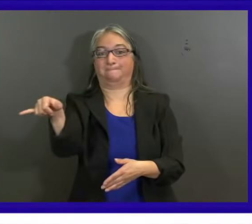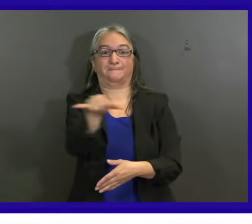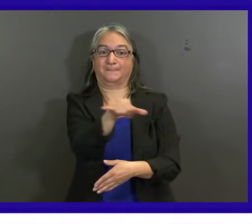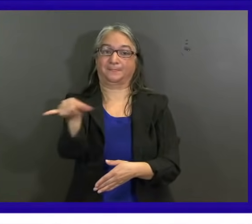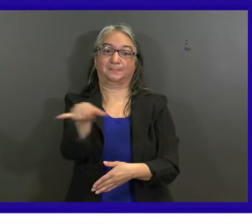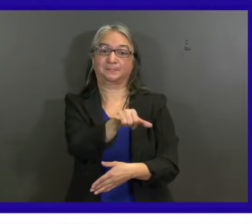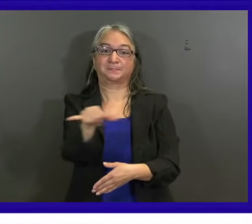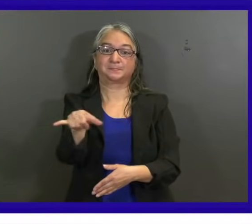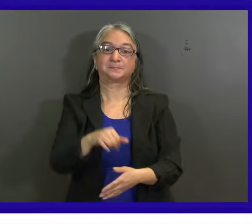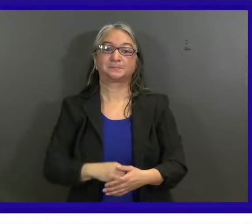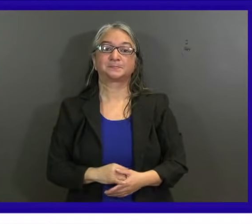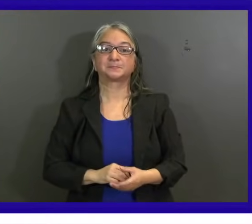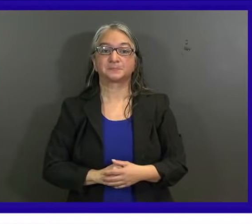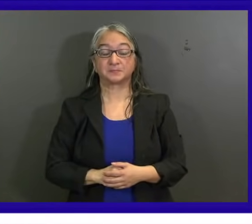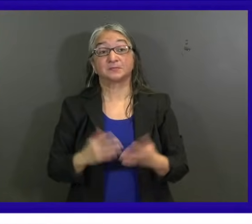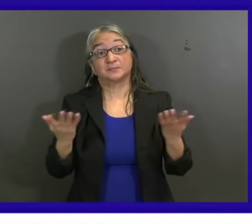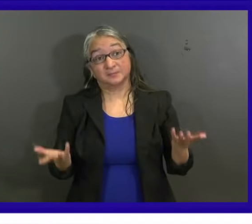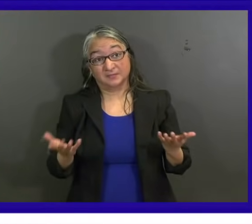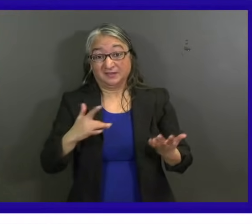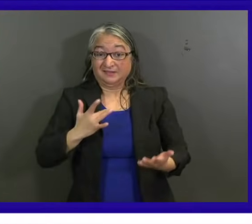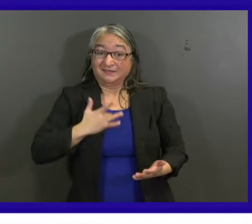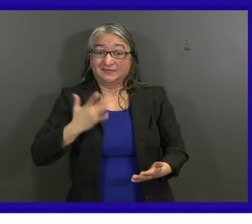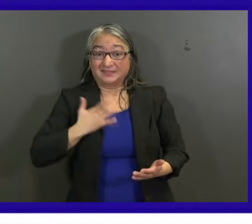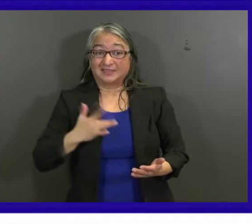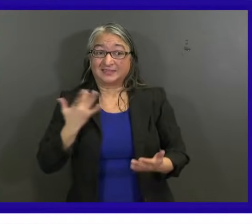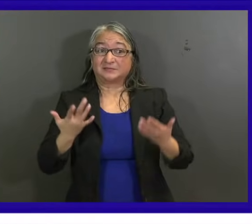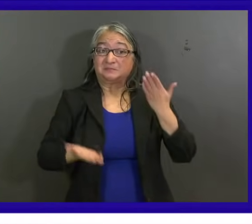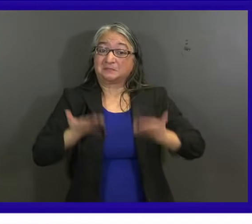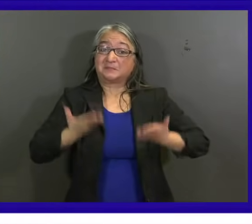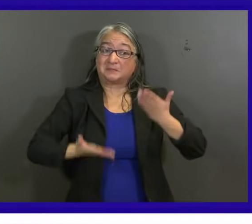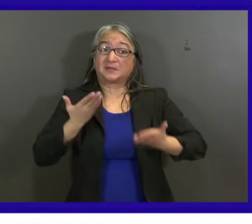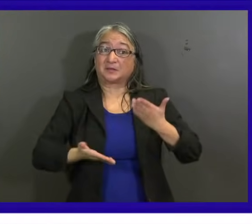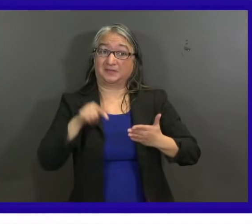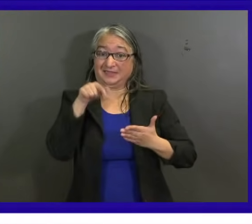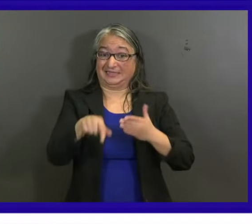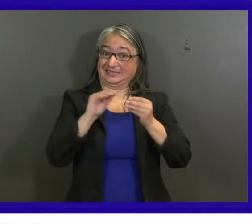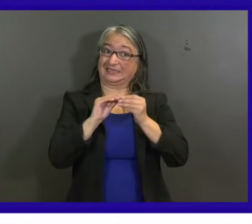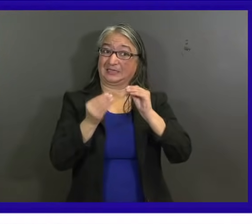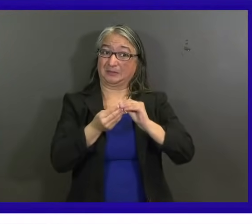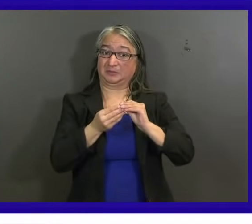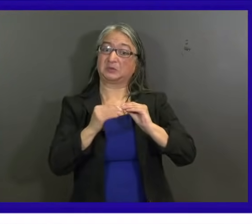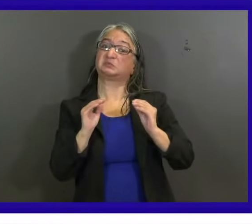essentially an underestimate of the growth rate that we've been seeing in uk we can see that